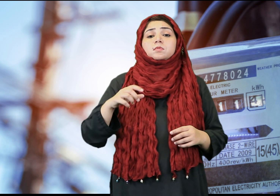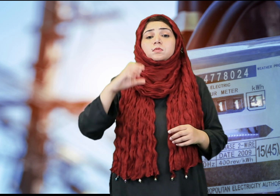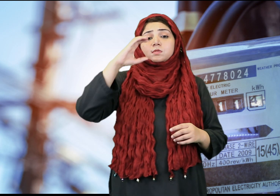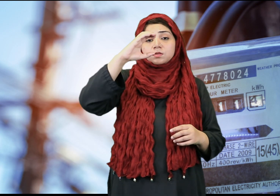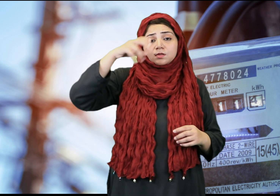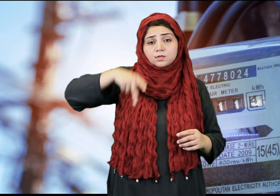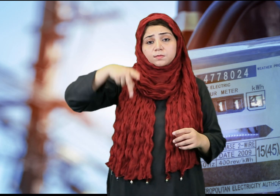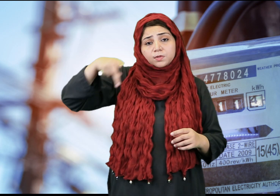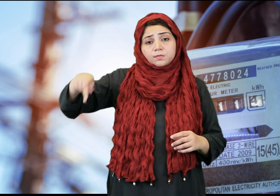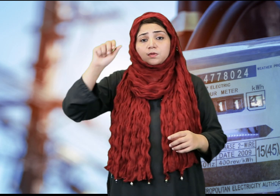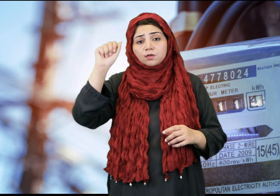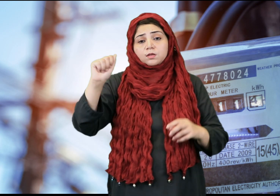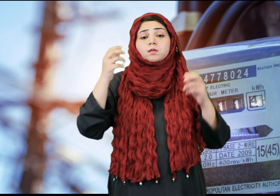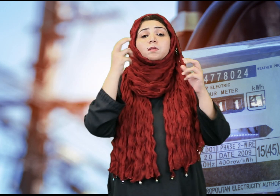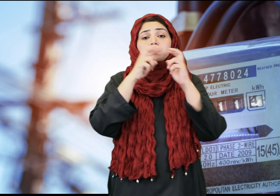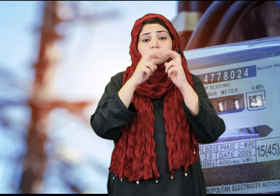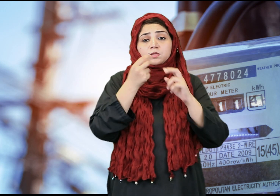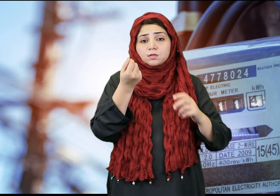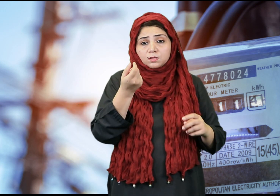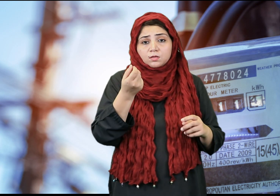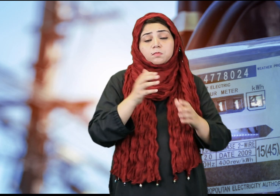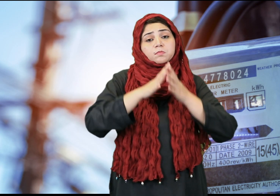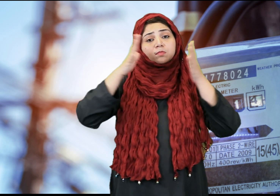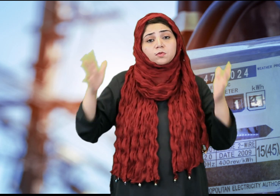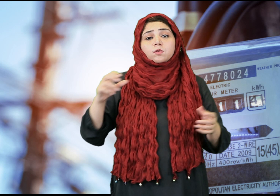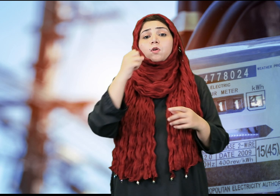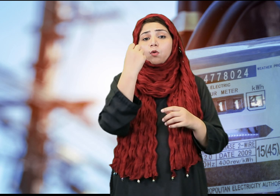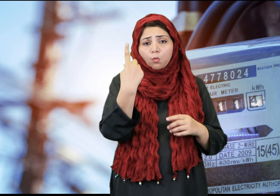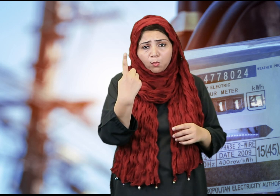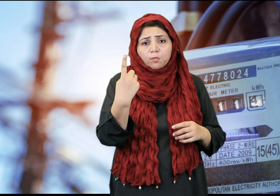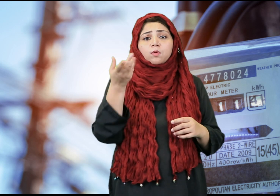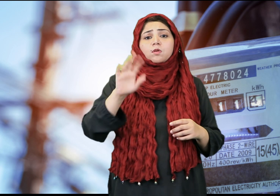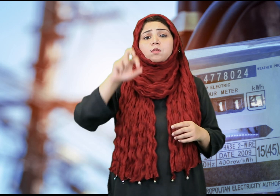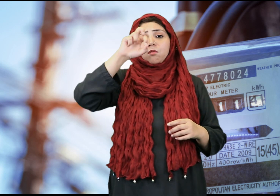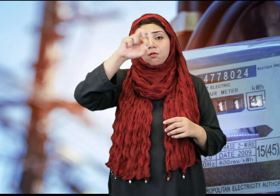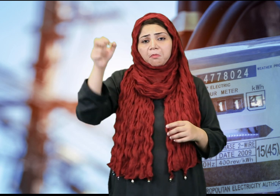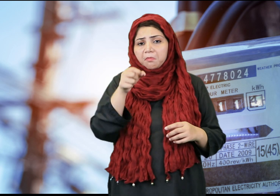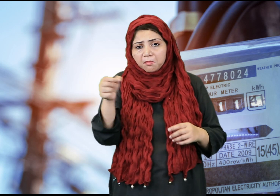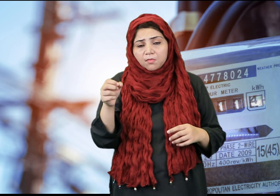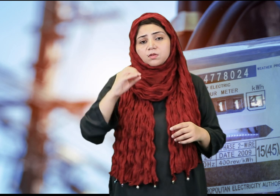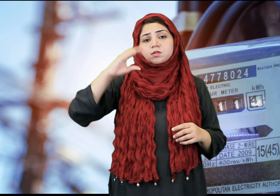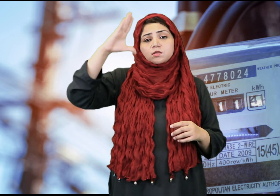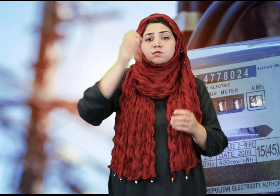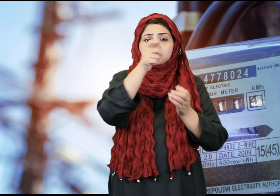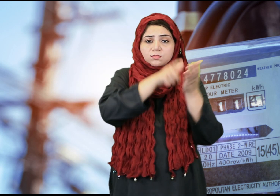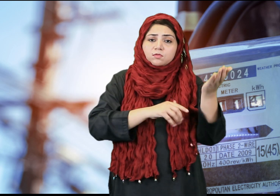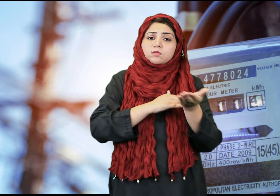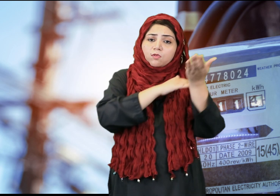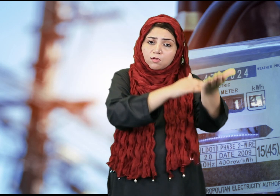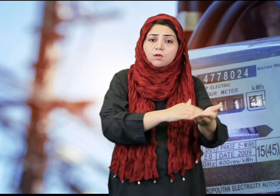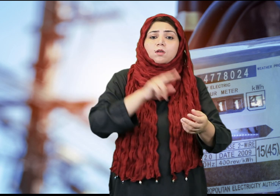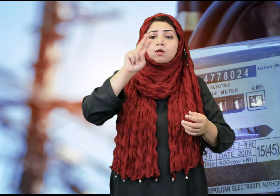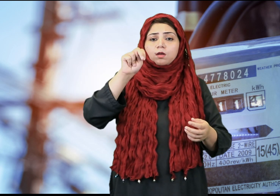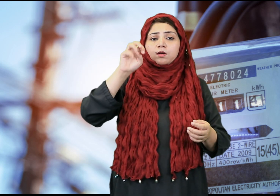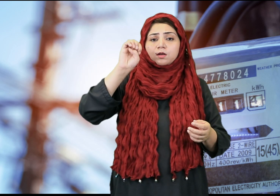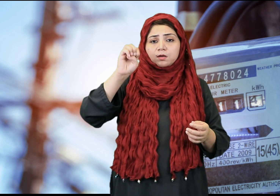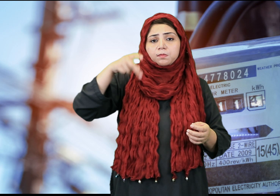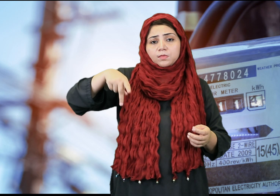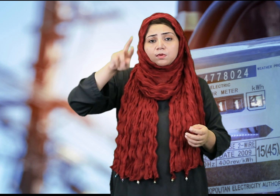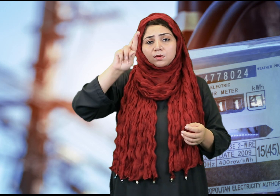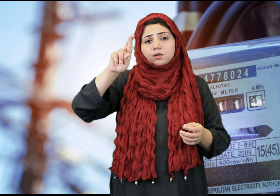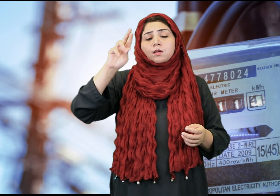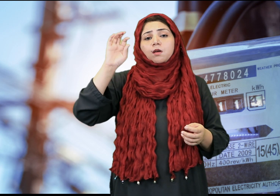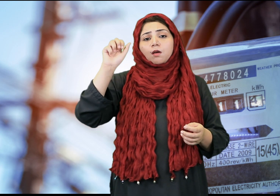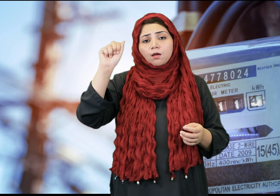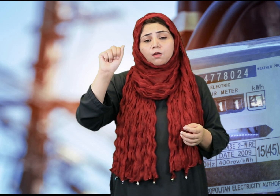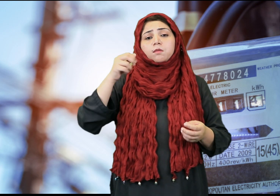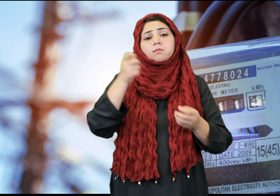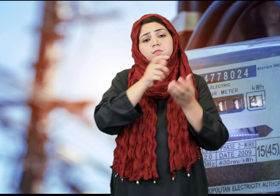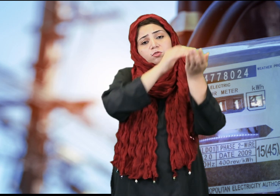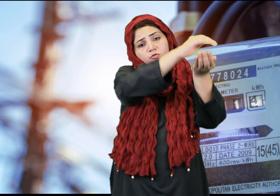CPPA has applied for an increase of 1 rupee 88 paise in the price of electricity in NEPRA.